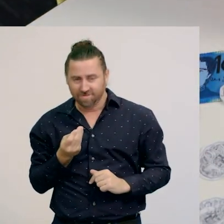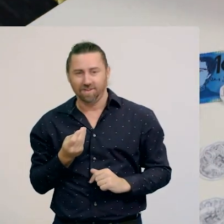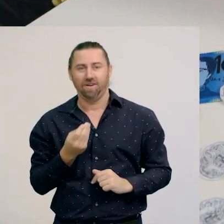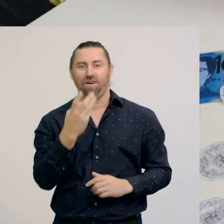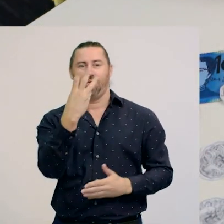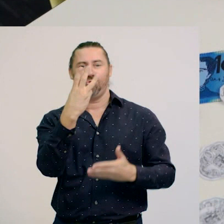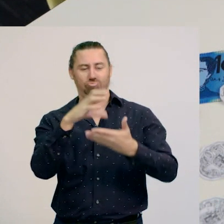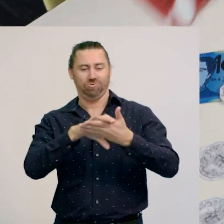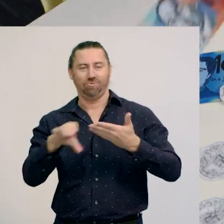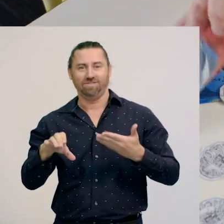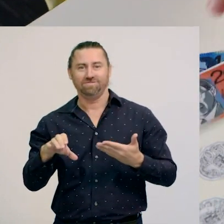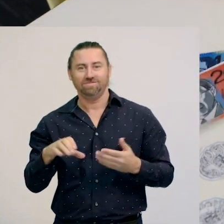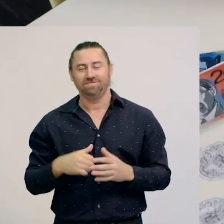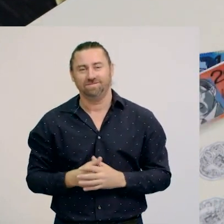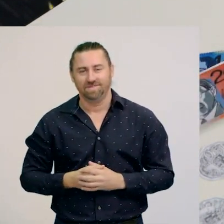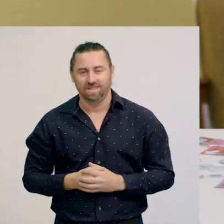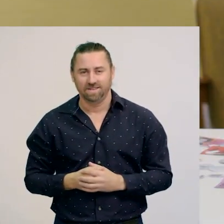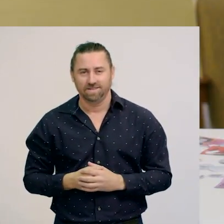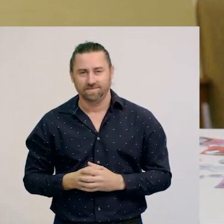$3 change.